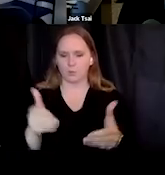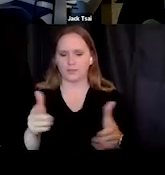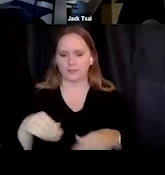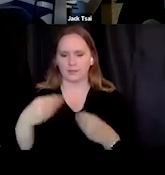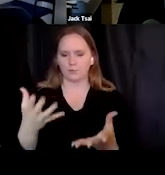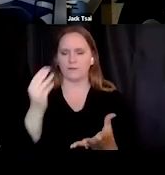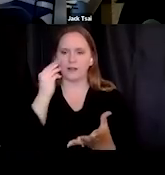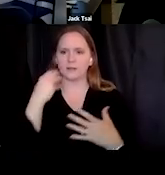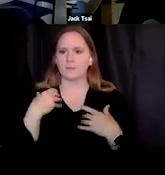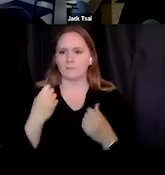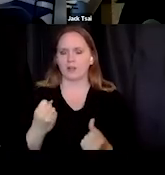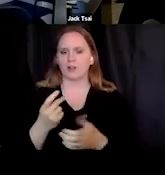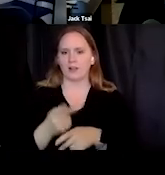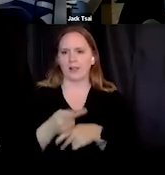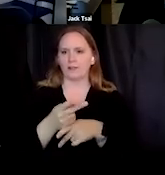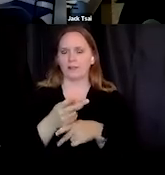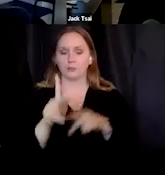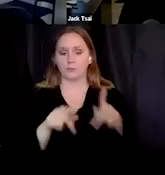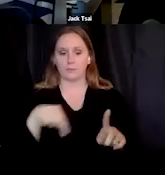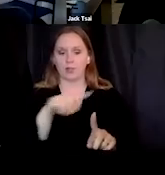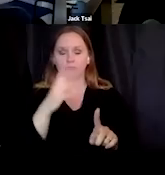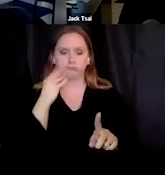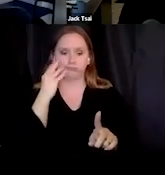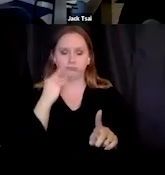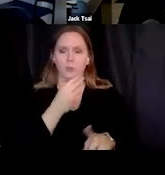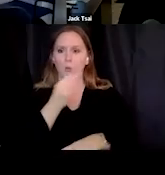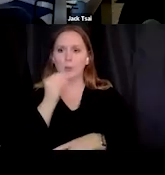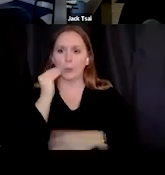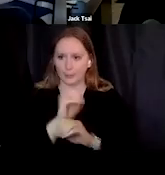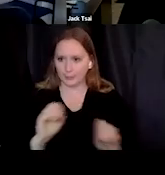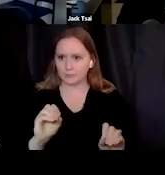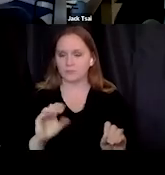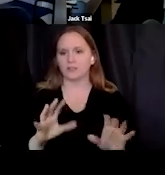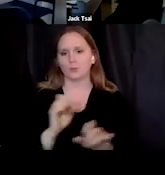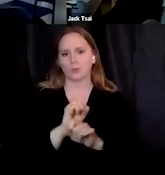to people experiencing homelessness or housing instability and working with diverse populations.